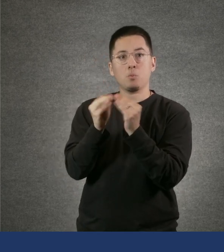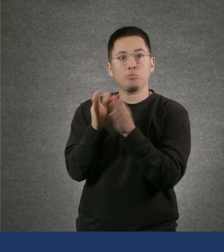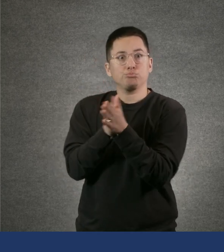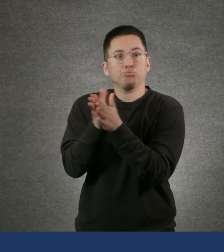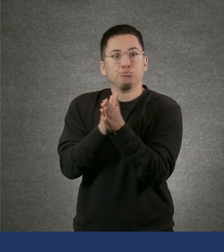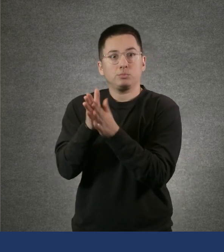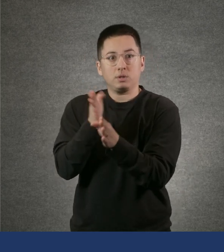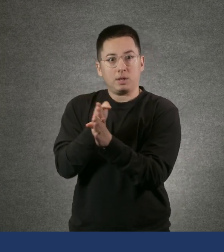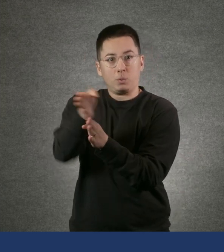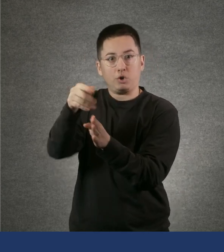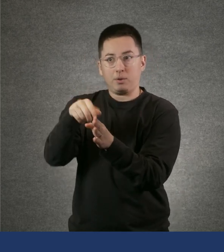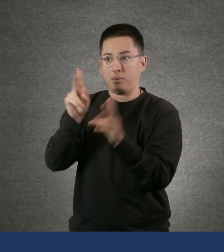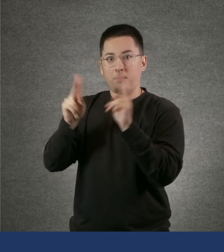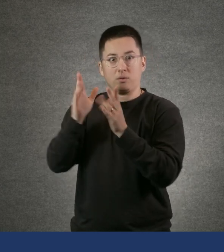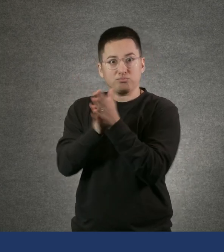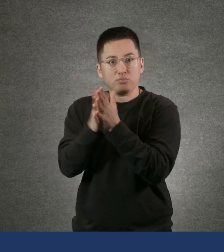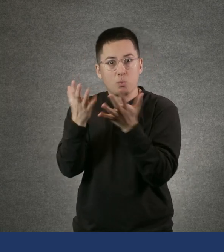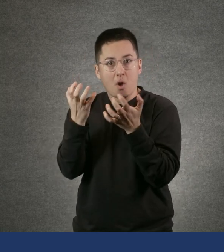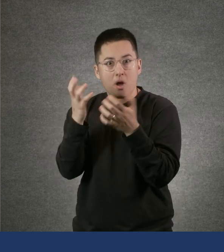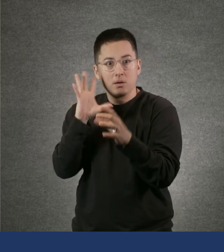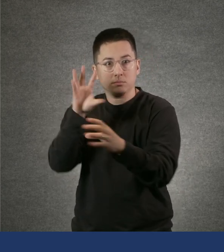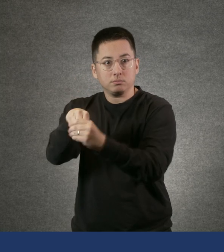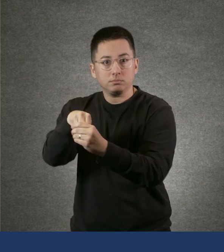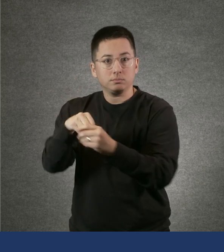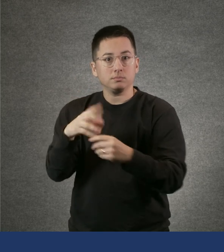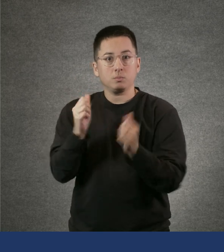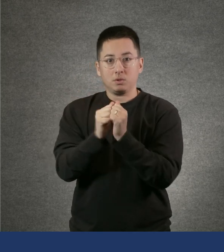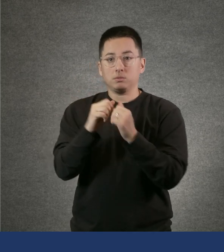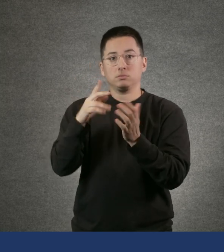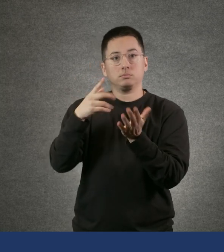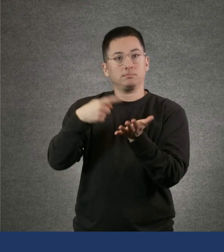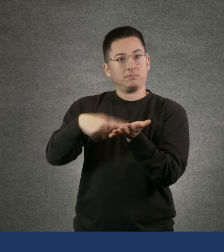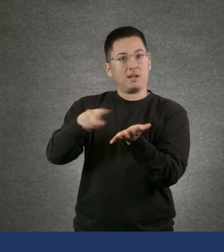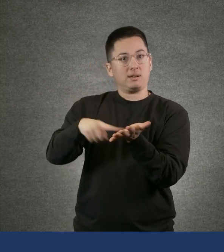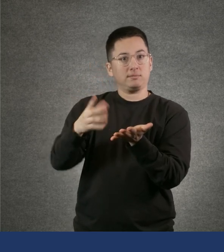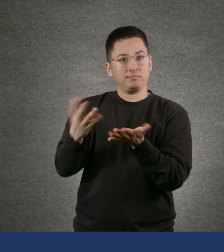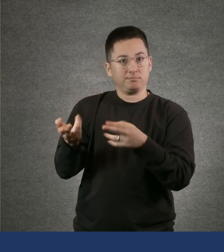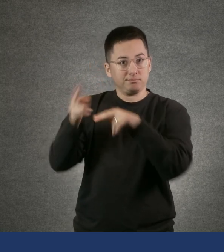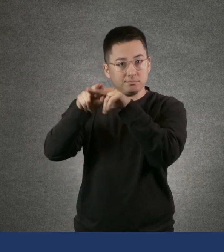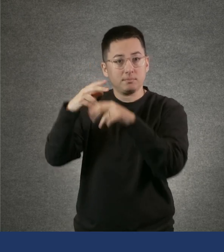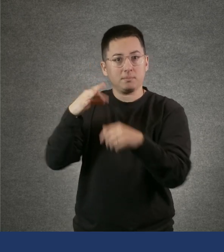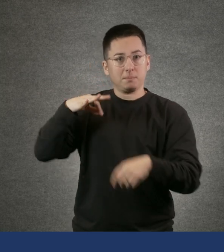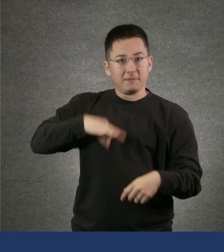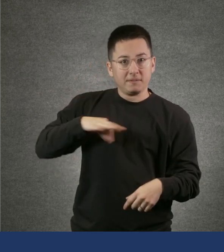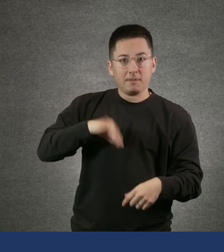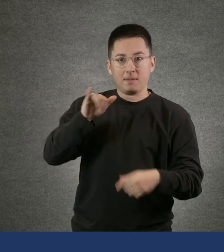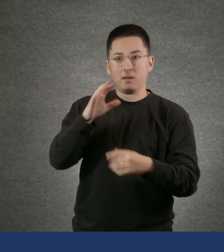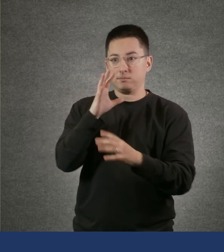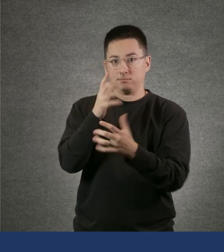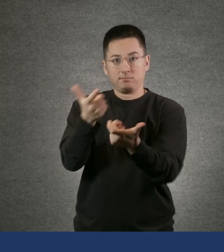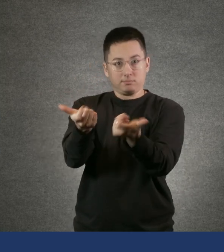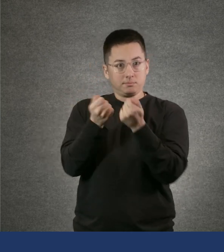opportunity for sustainable wages and benefits to attract quality, reliable co-workers.